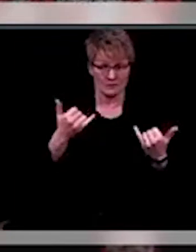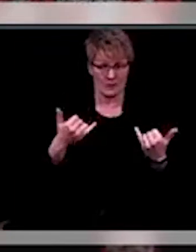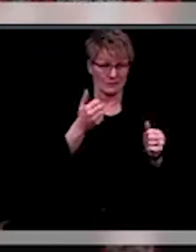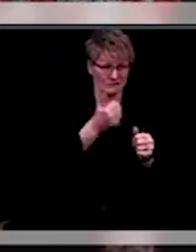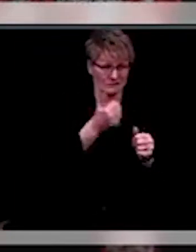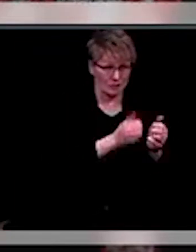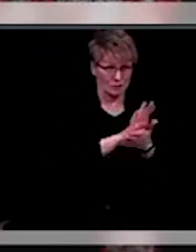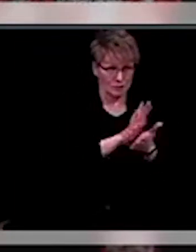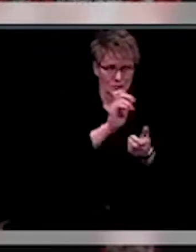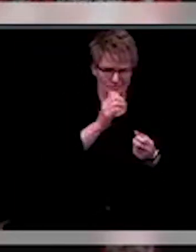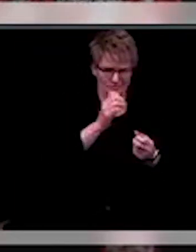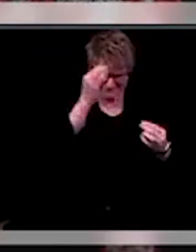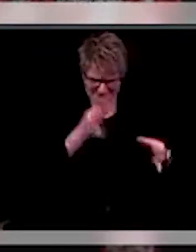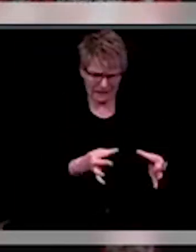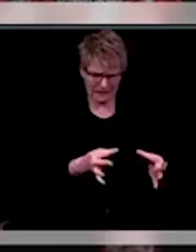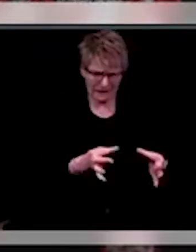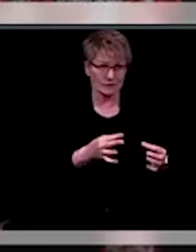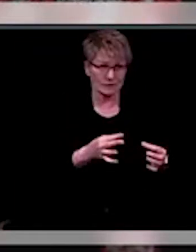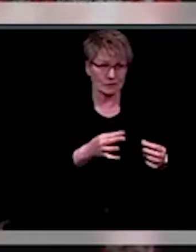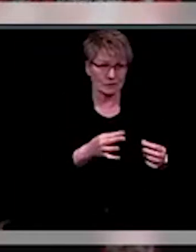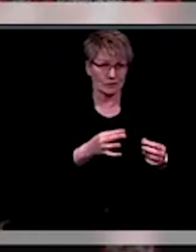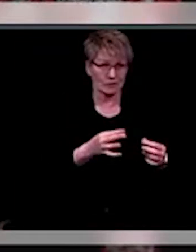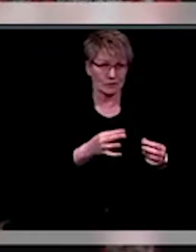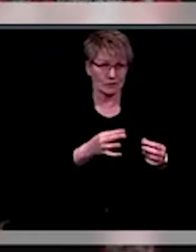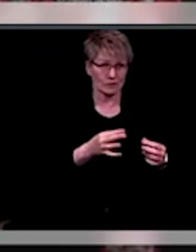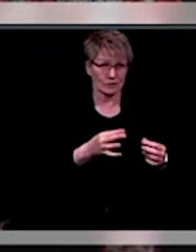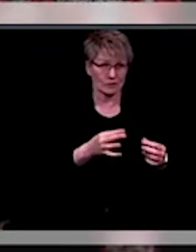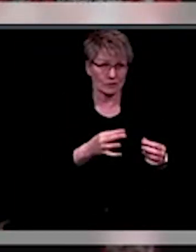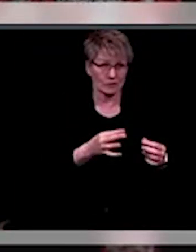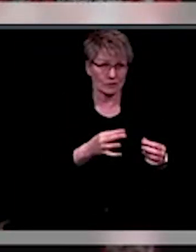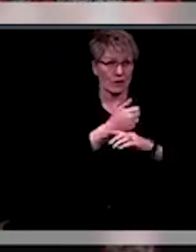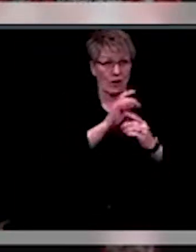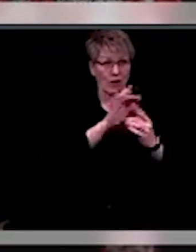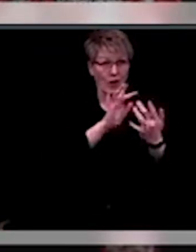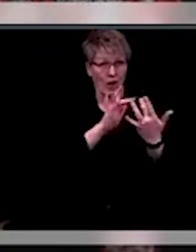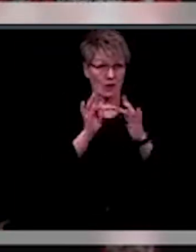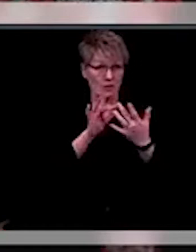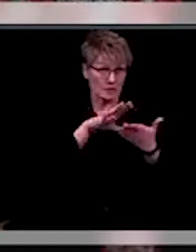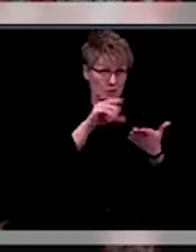depending on the number of cases on campus. Those are hard decisions for these schools